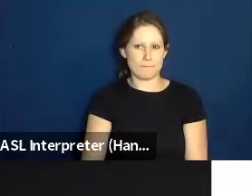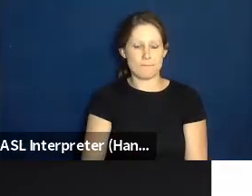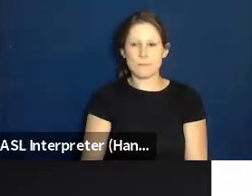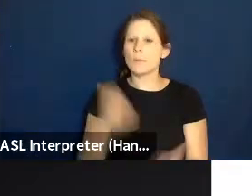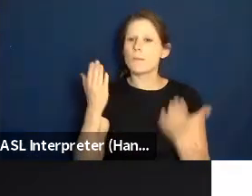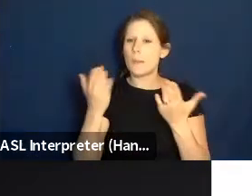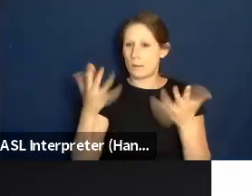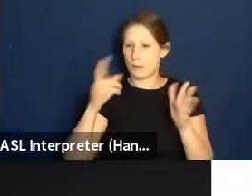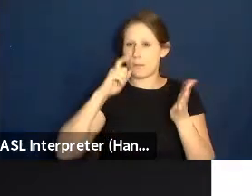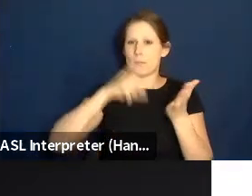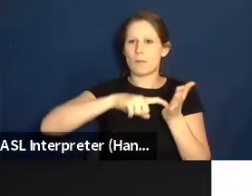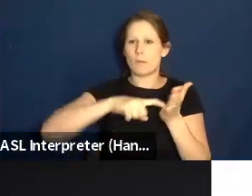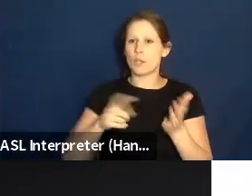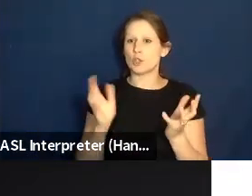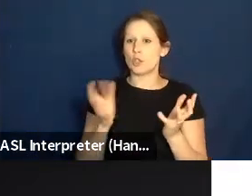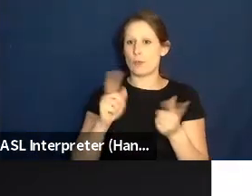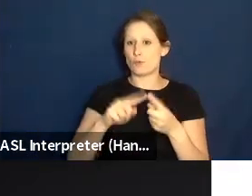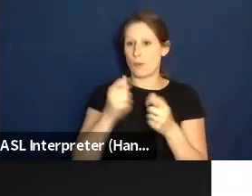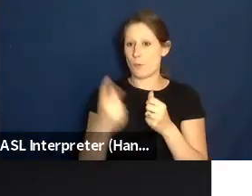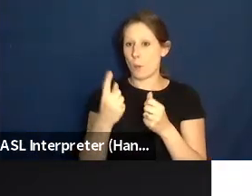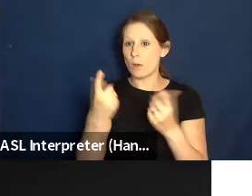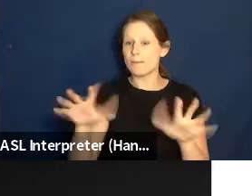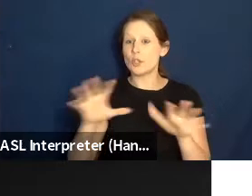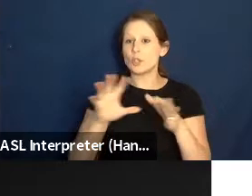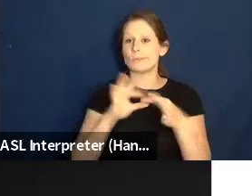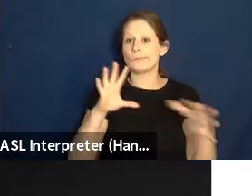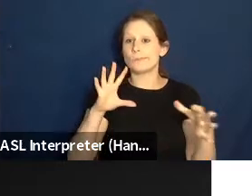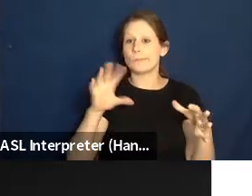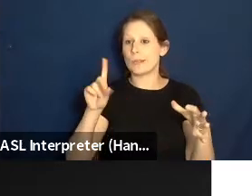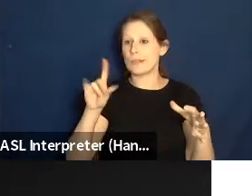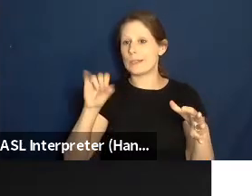that. Chat to everyone has been disabled due to interference with screen readers.